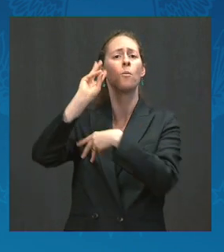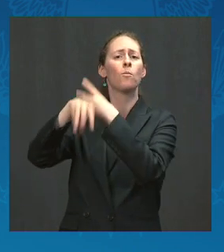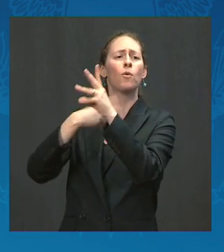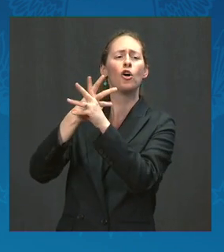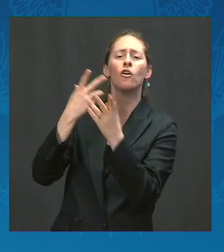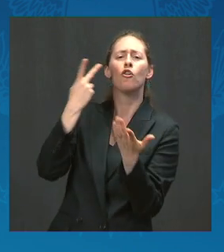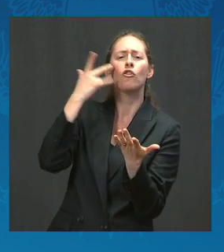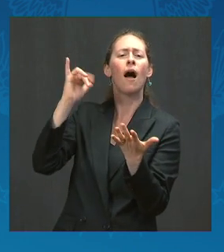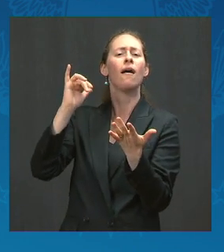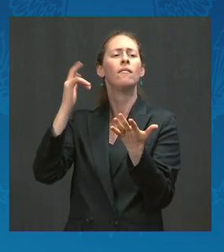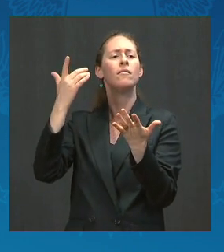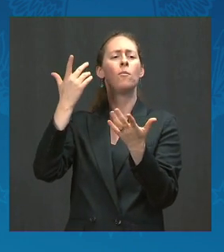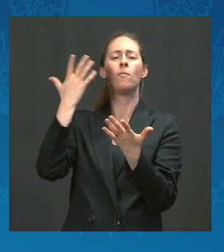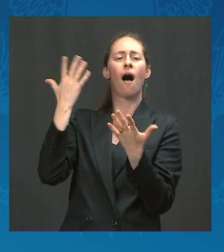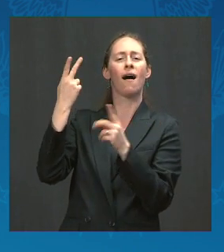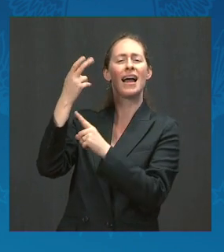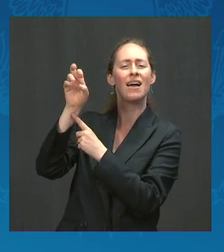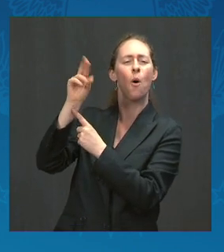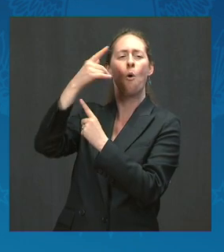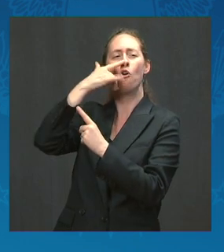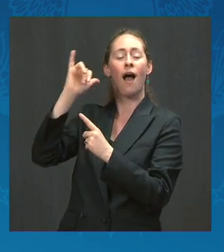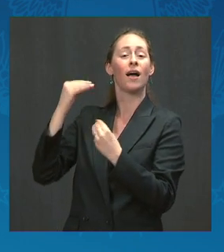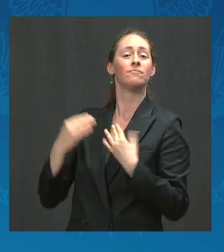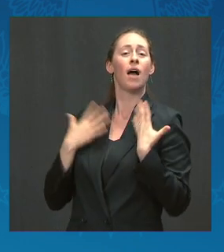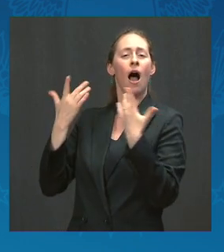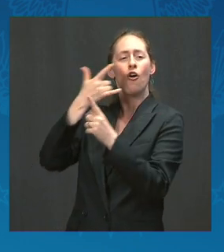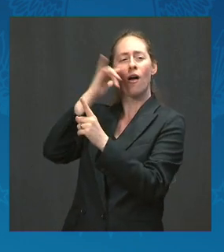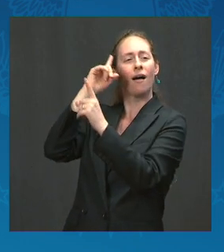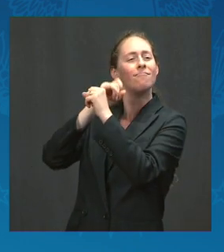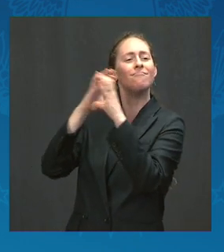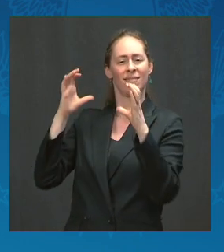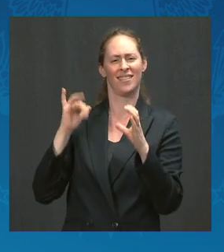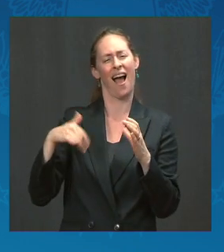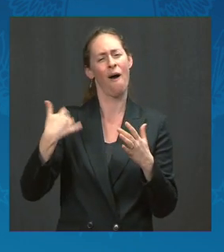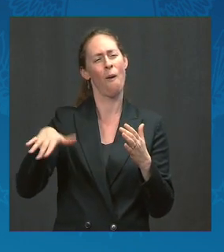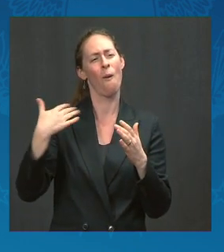And for me, like many of you, it was a little bit all of that,